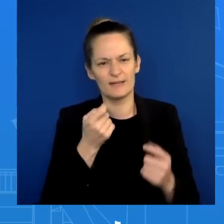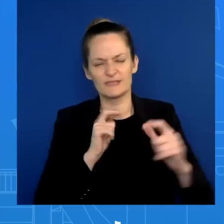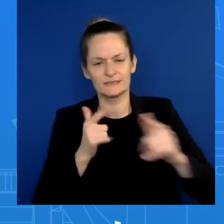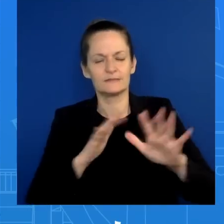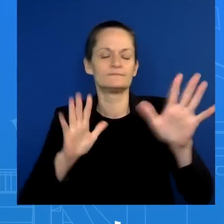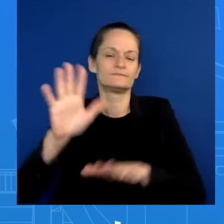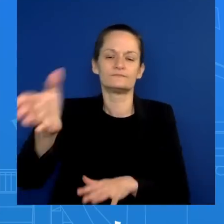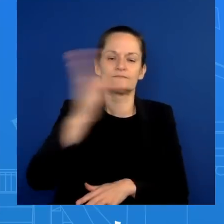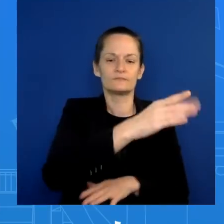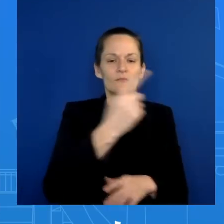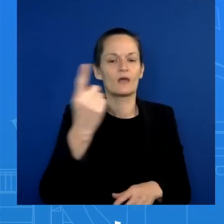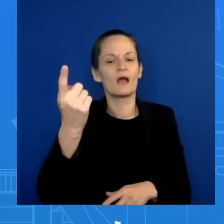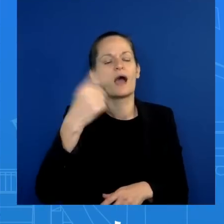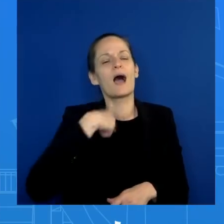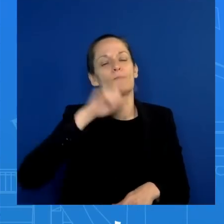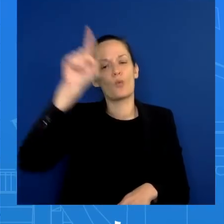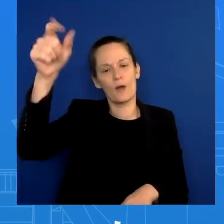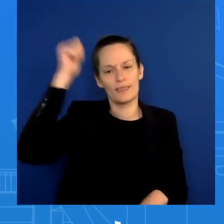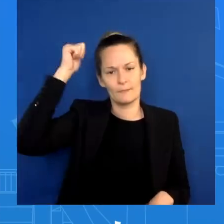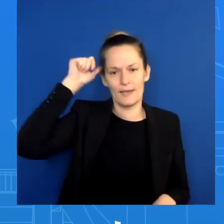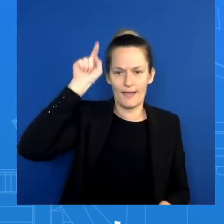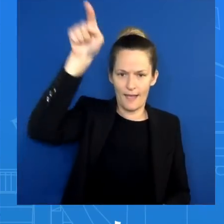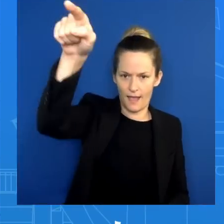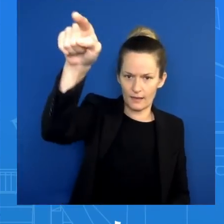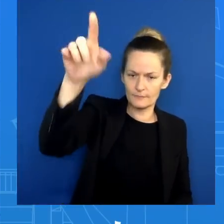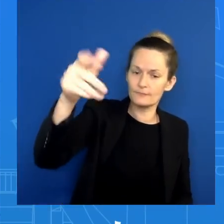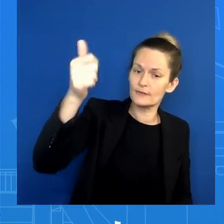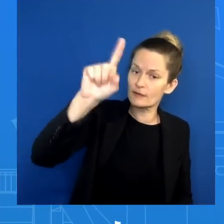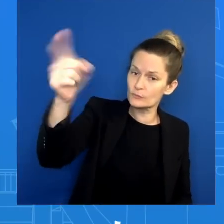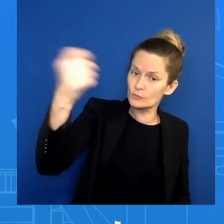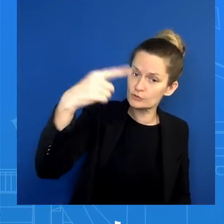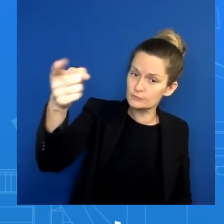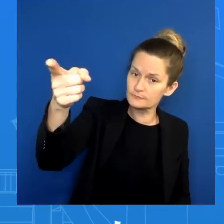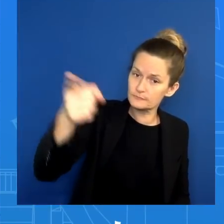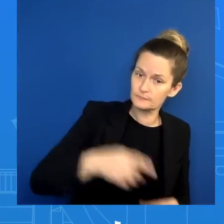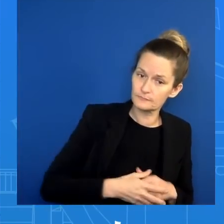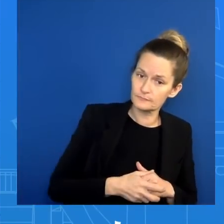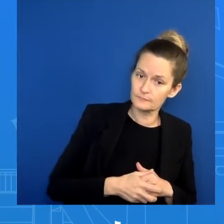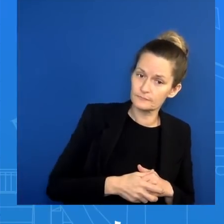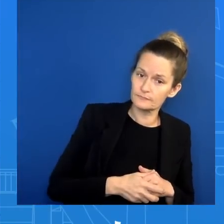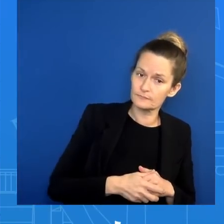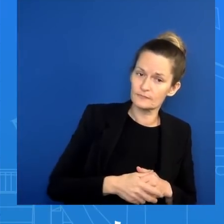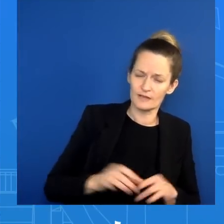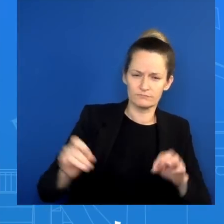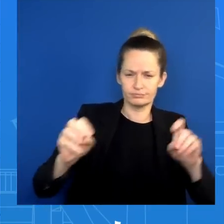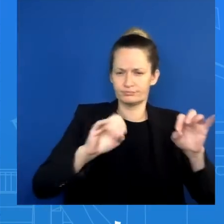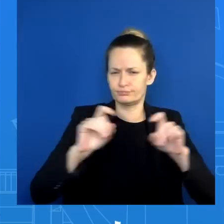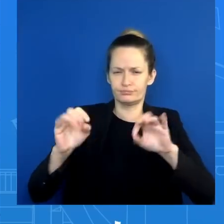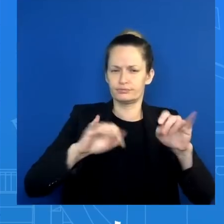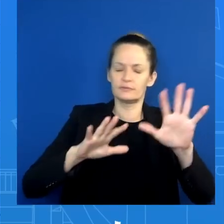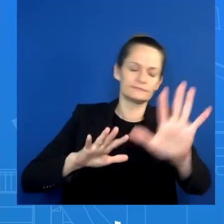So I'm going to go back to Chris. The Press: Which was about gay marriage, Bill, that. Ms. Jean-Pierre: You're not being respectful of to your colleagues.